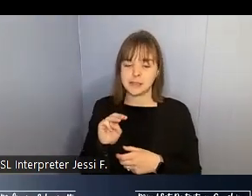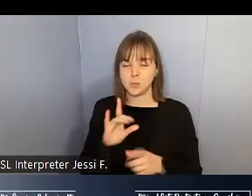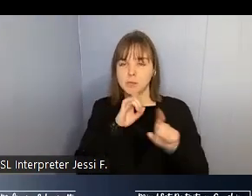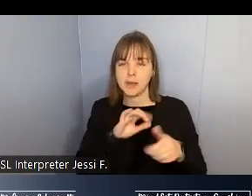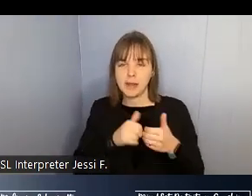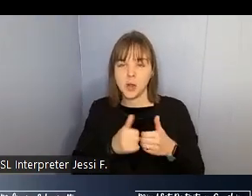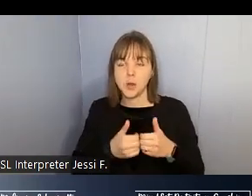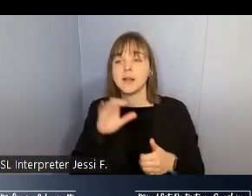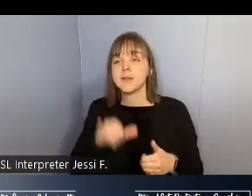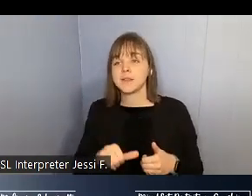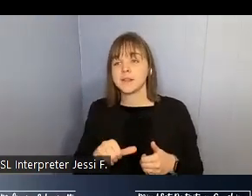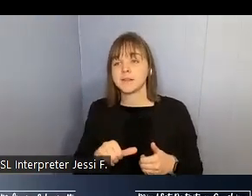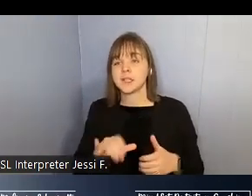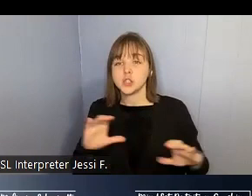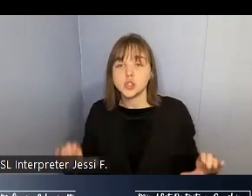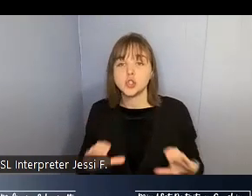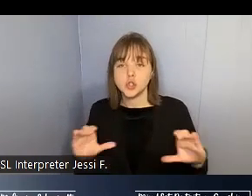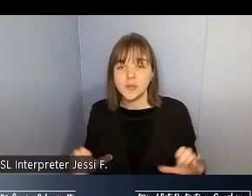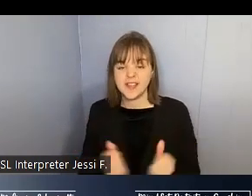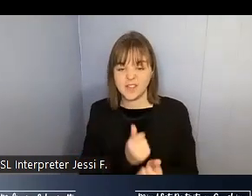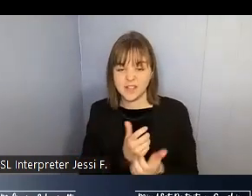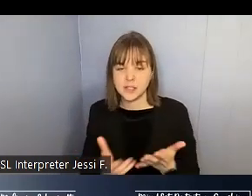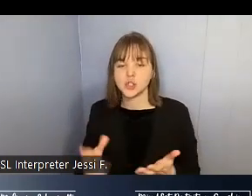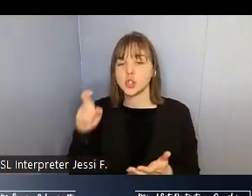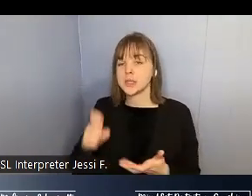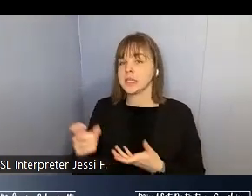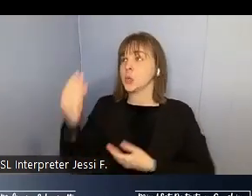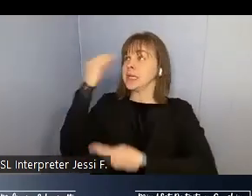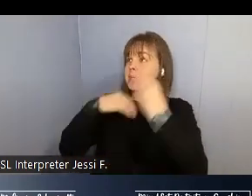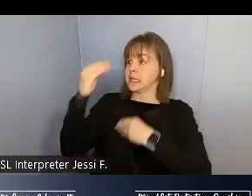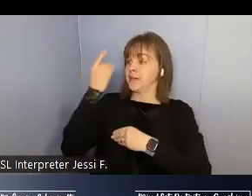every day to do all the things it needs to do. So when you're not eating, that BMR